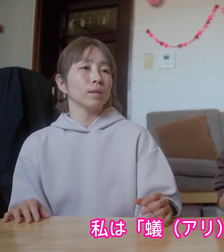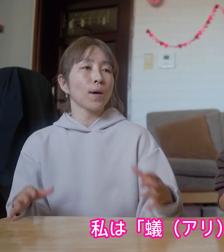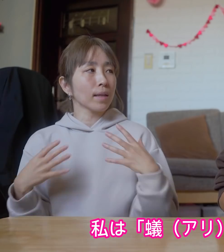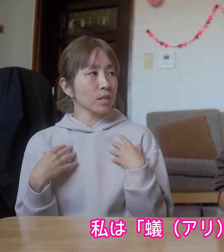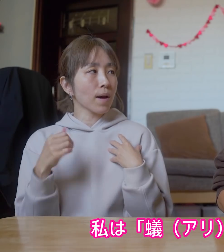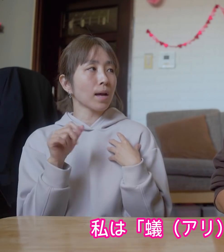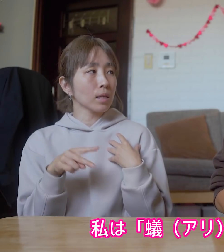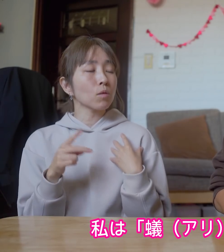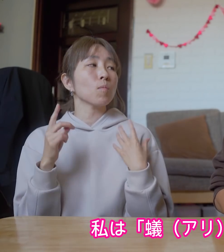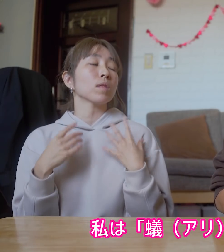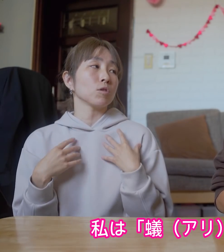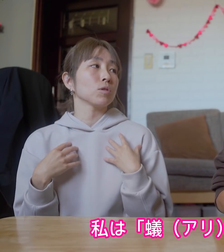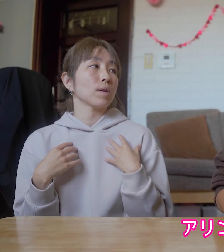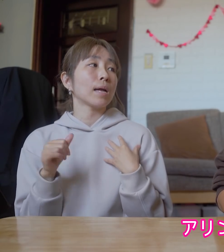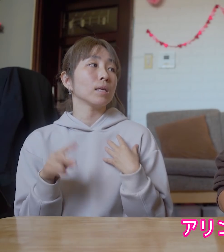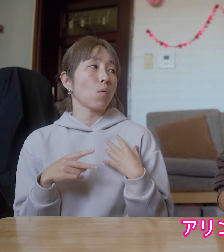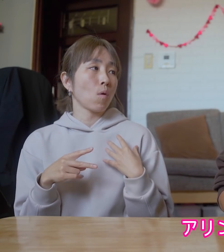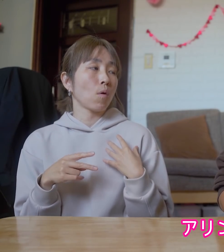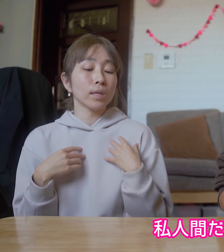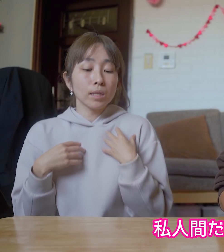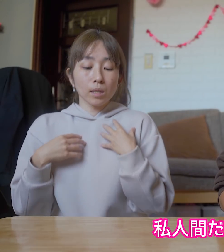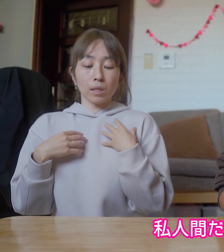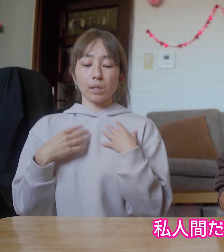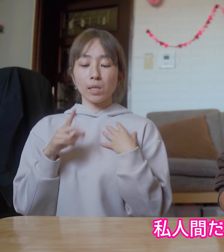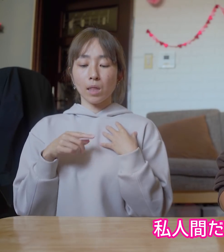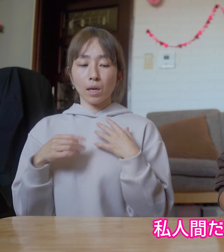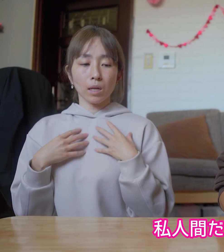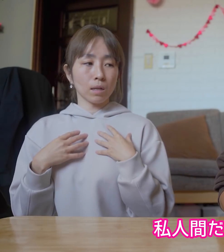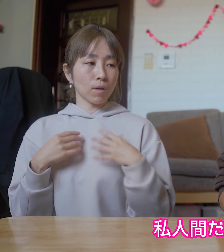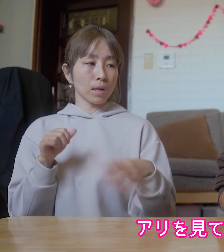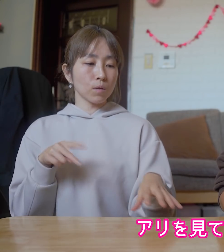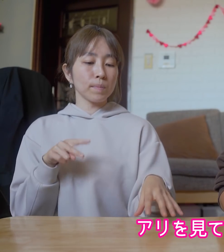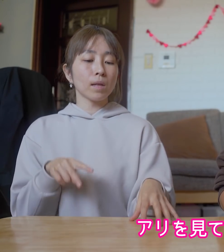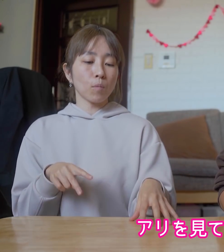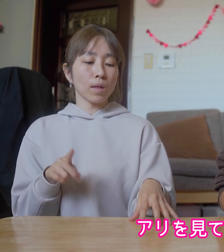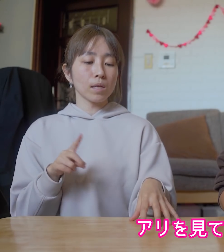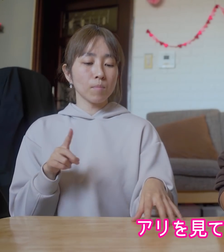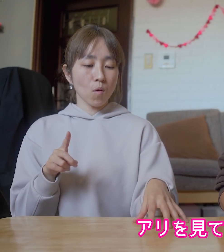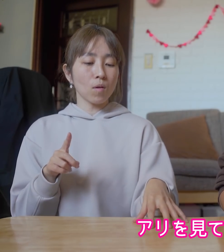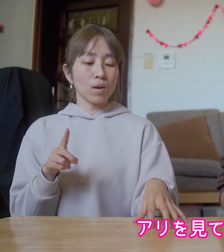(Mom)I think of myself as an ant. (Dad)... I'm a human being, but when I see ants, I don't...